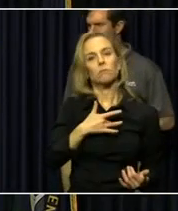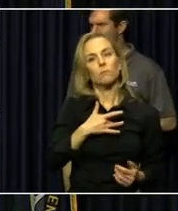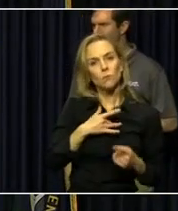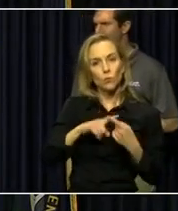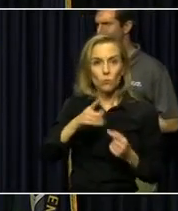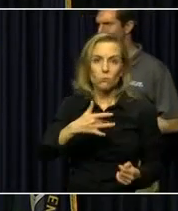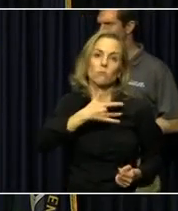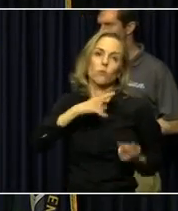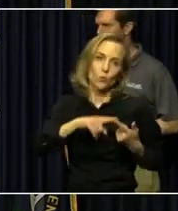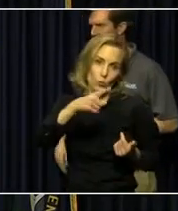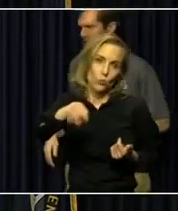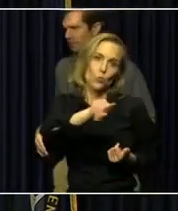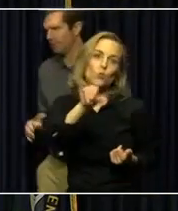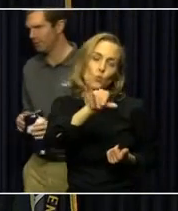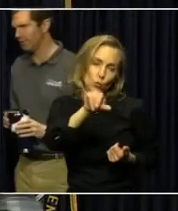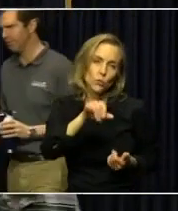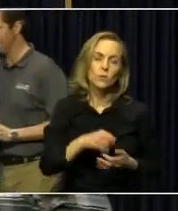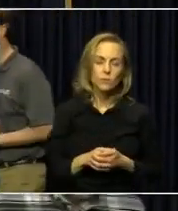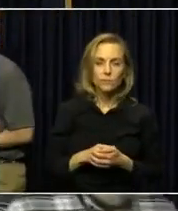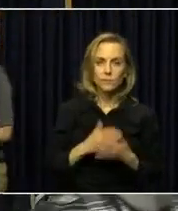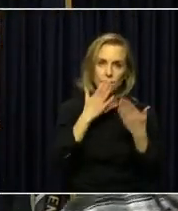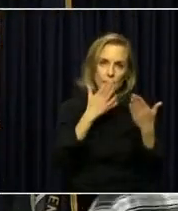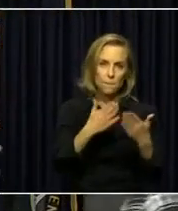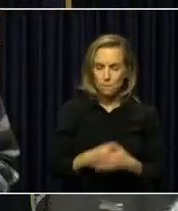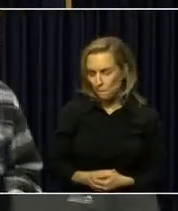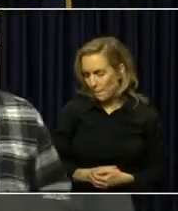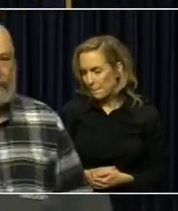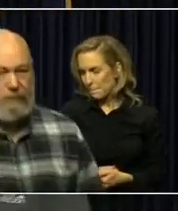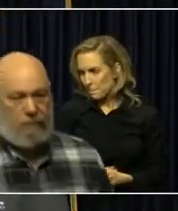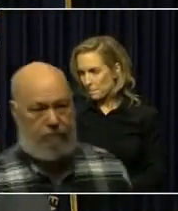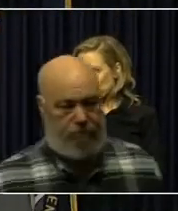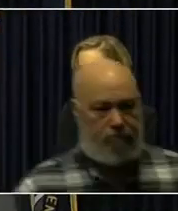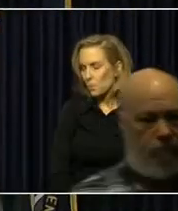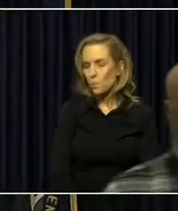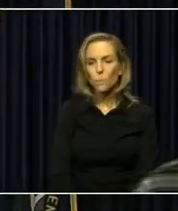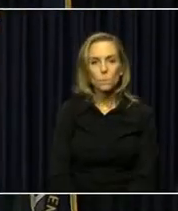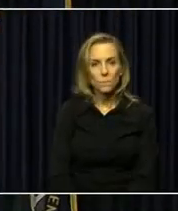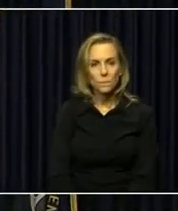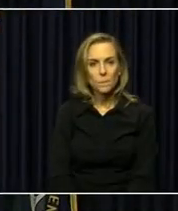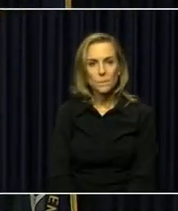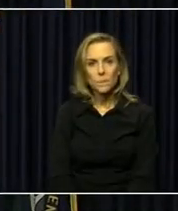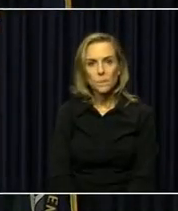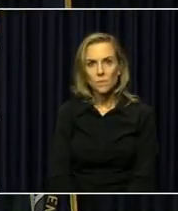ELSE THAT HAD PREVIOUSLY BEEN HOLDING MASS GATHERINGS, IT